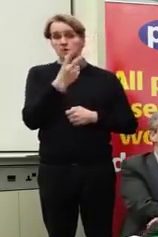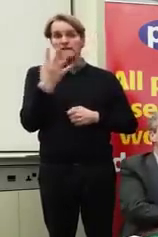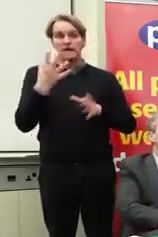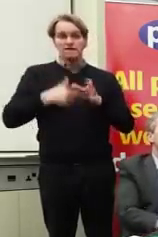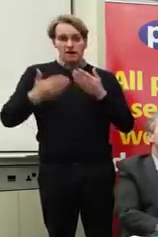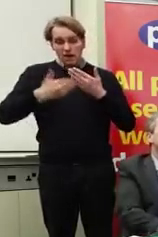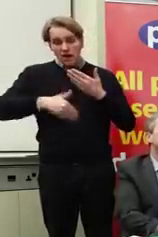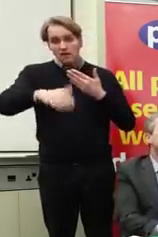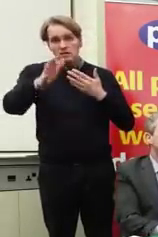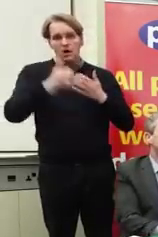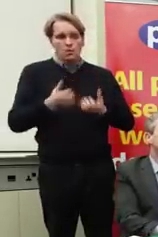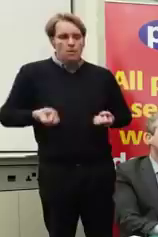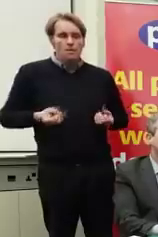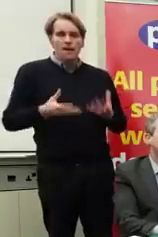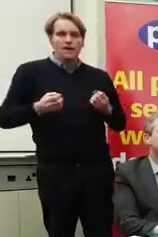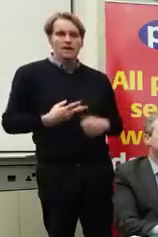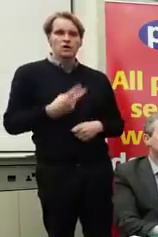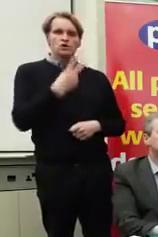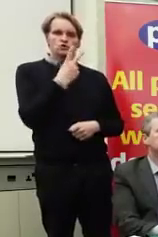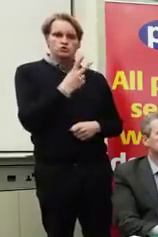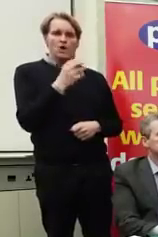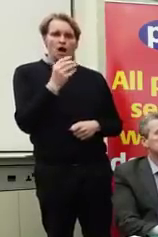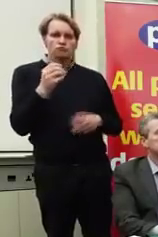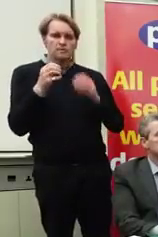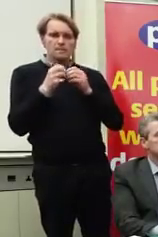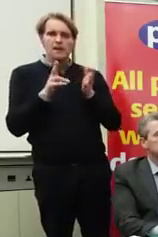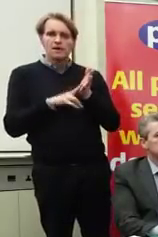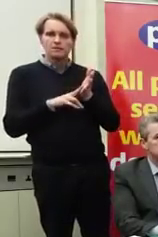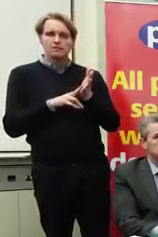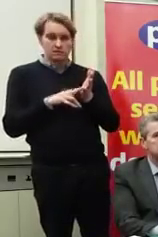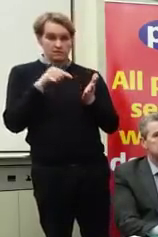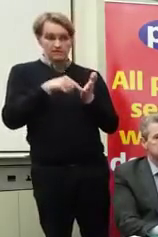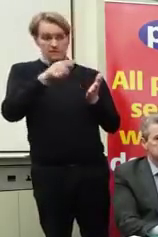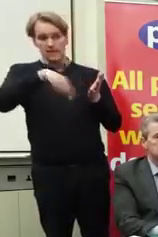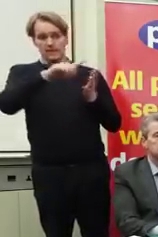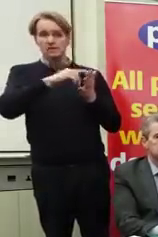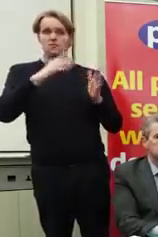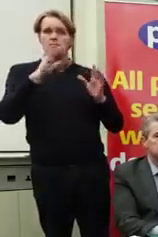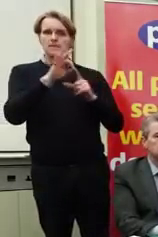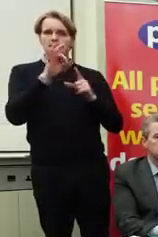paid out on these schemes and it's interesting, one these companies everyone